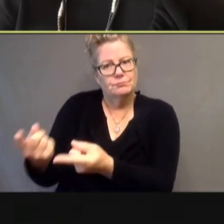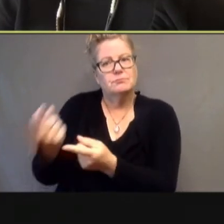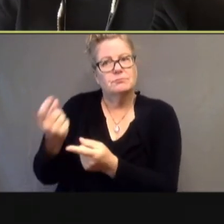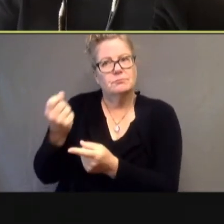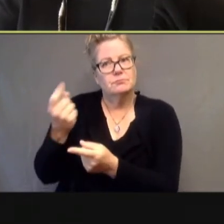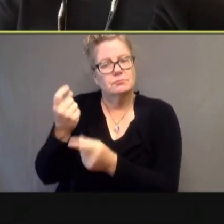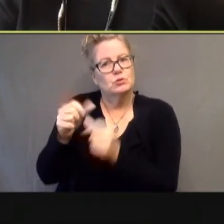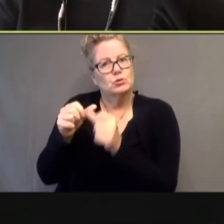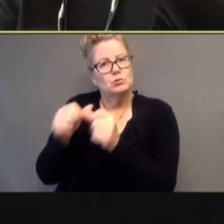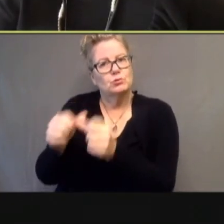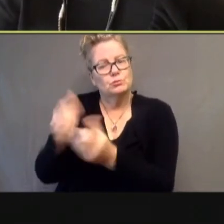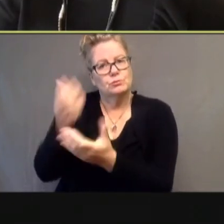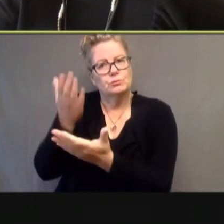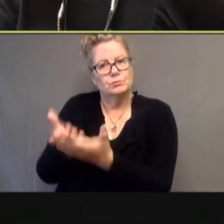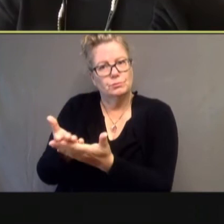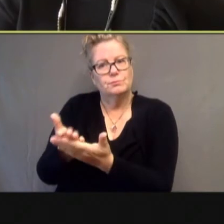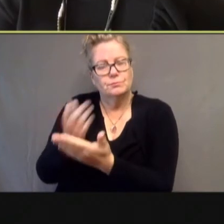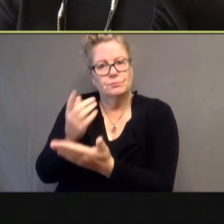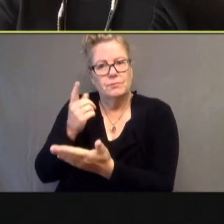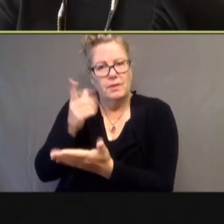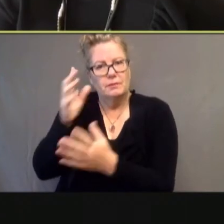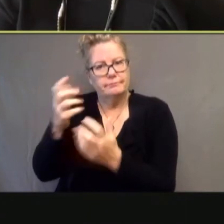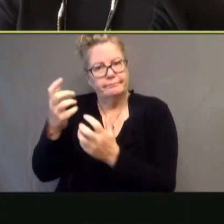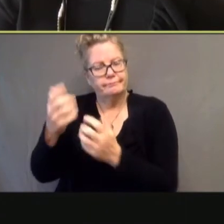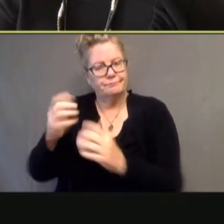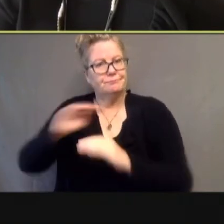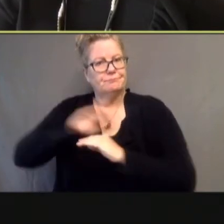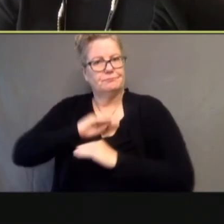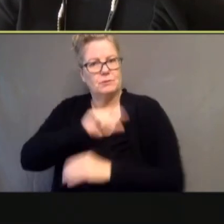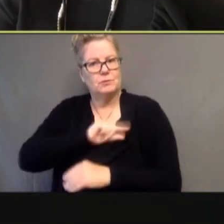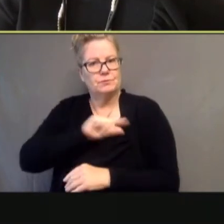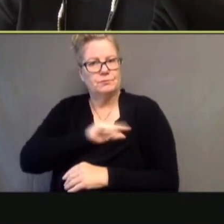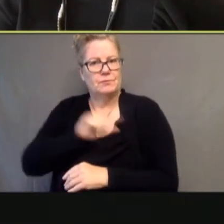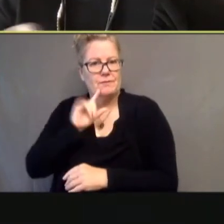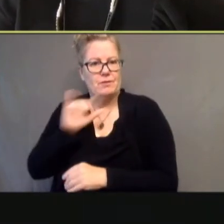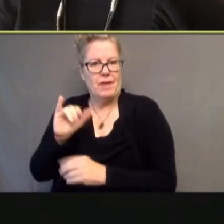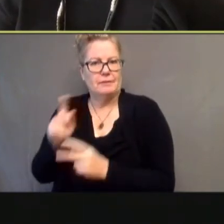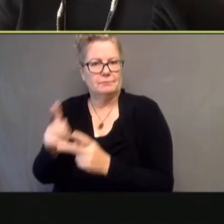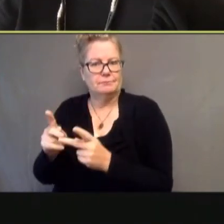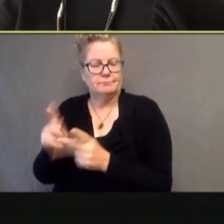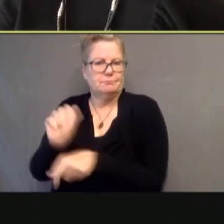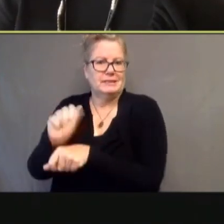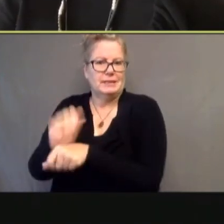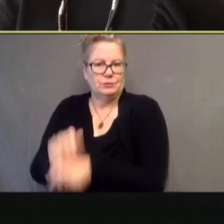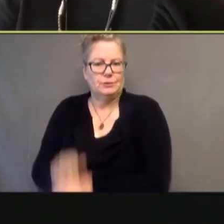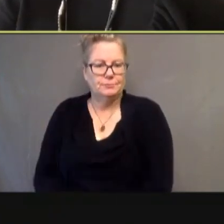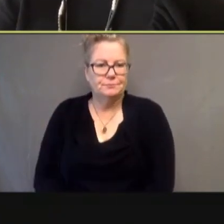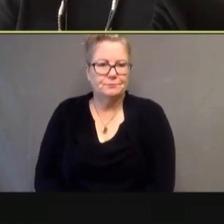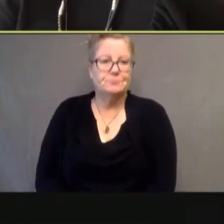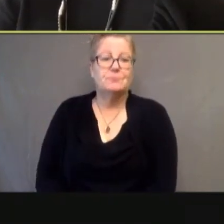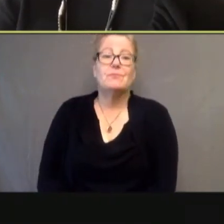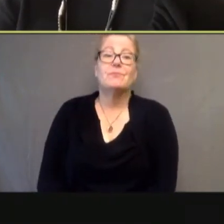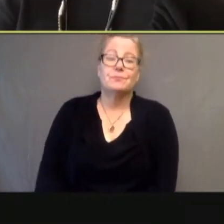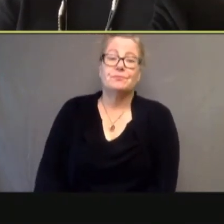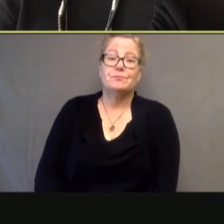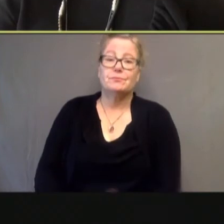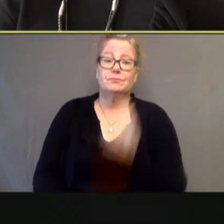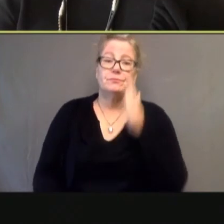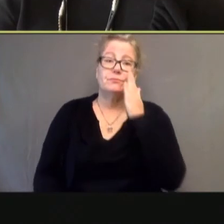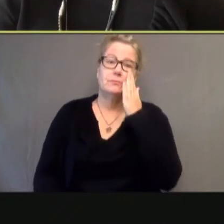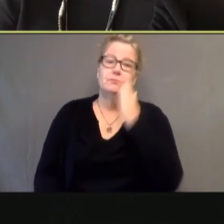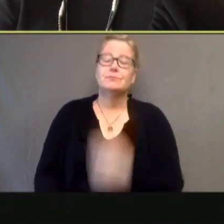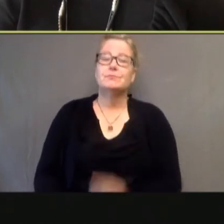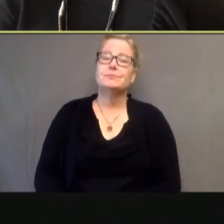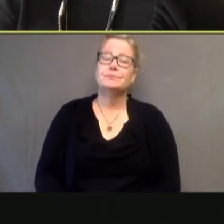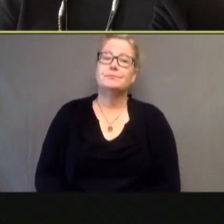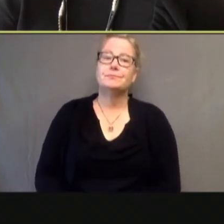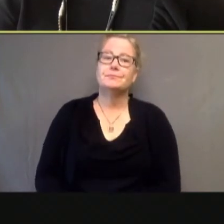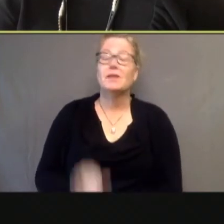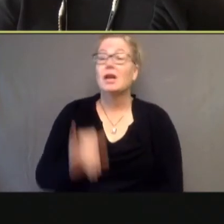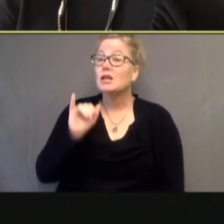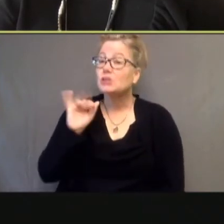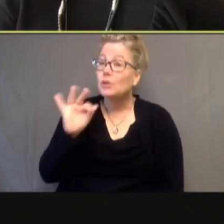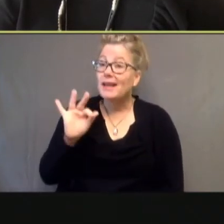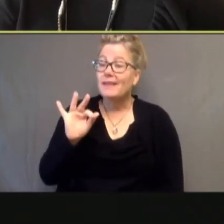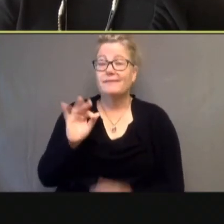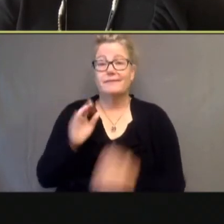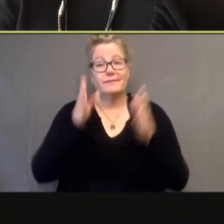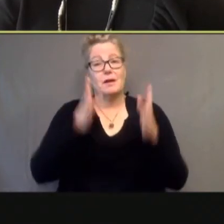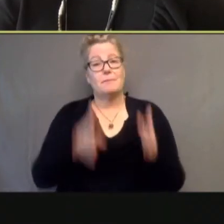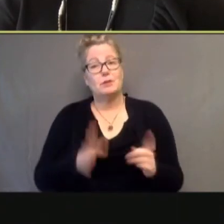position. So if someone's civil rights have been denied, there are a couple of ways to